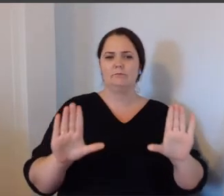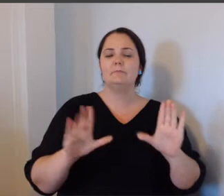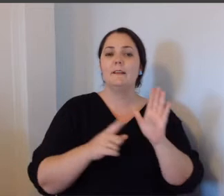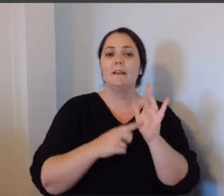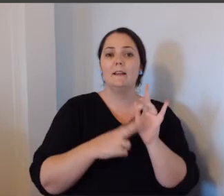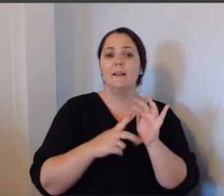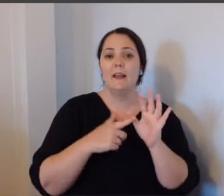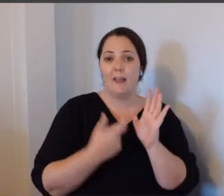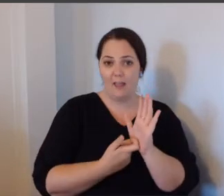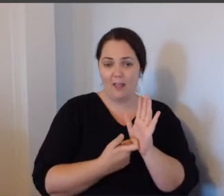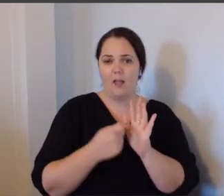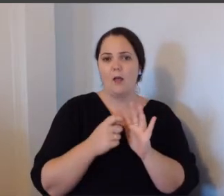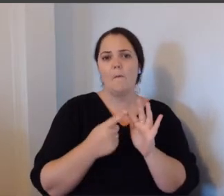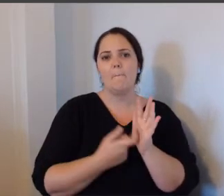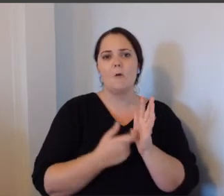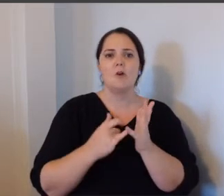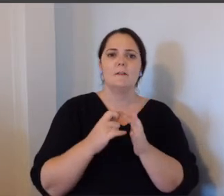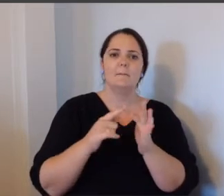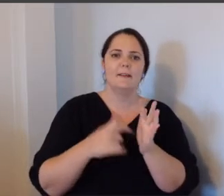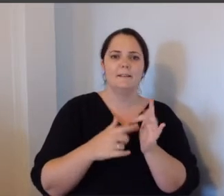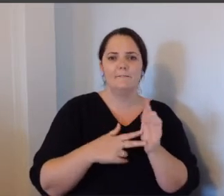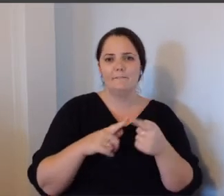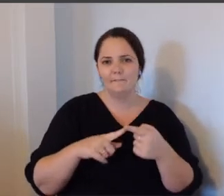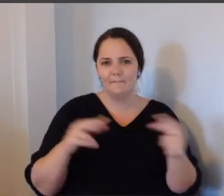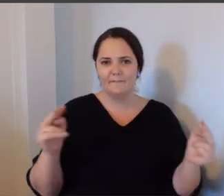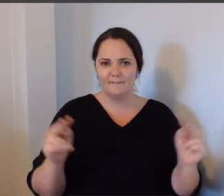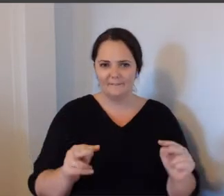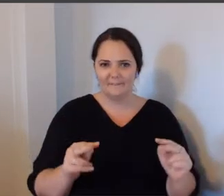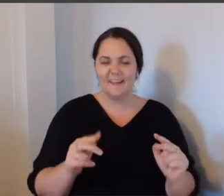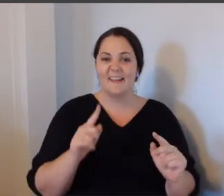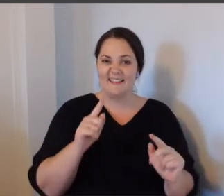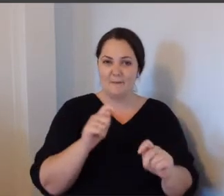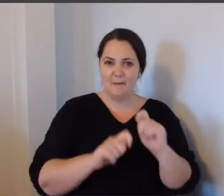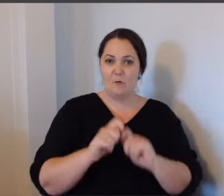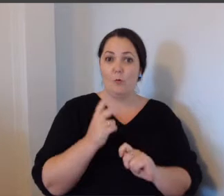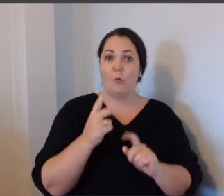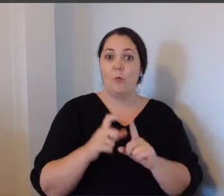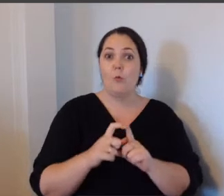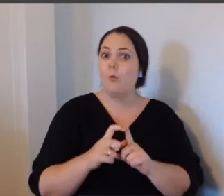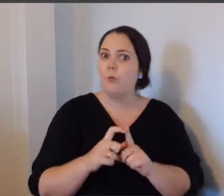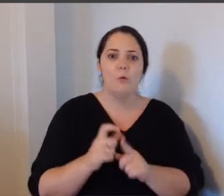perspective or the creation of three-dimensional space on a two-dimensional picture plane. You can